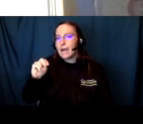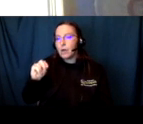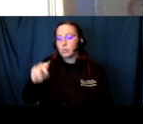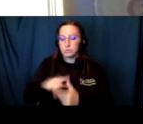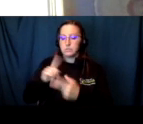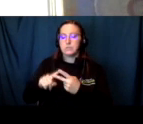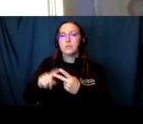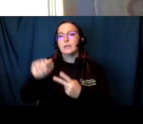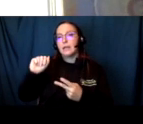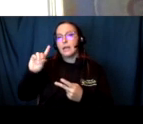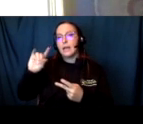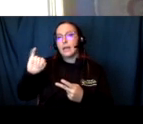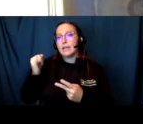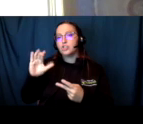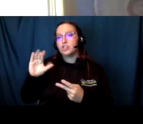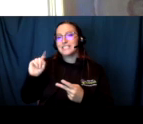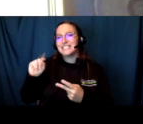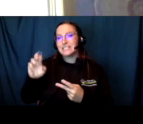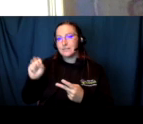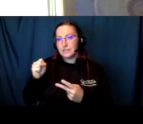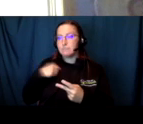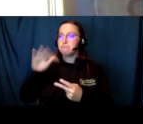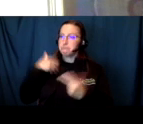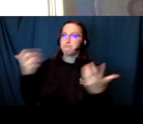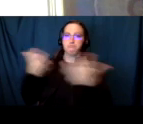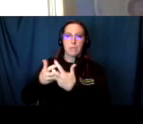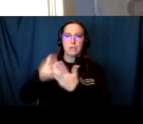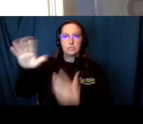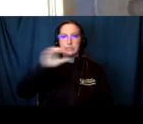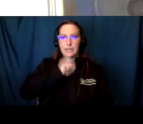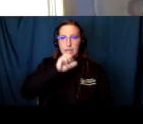And when we're looking at his auditory skills, he's able to discriminate